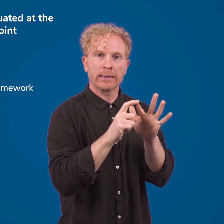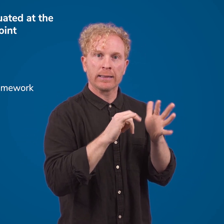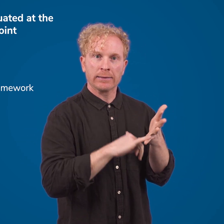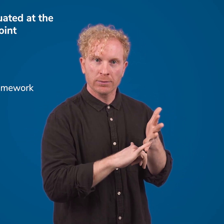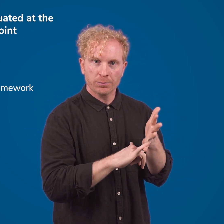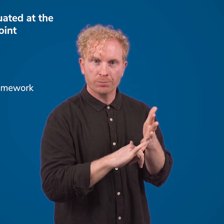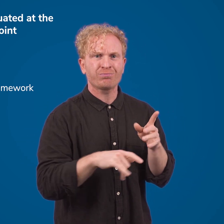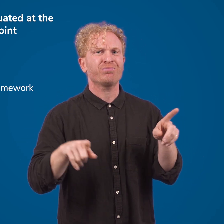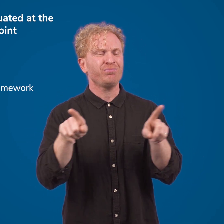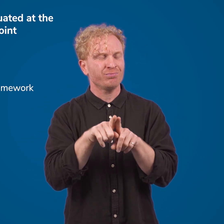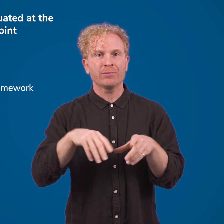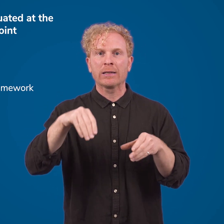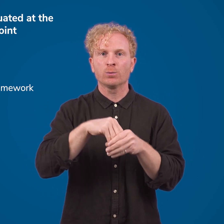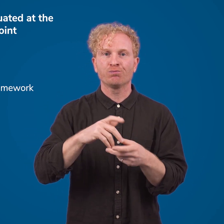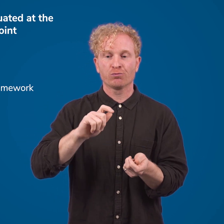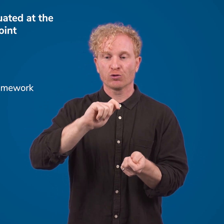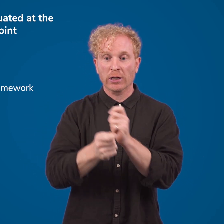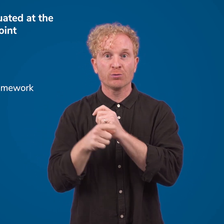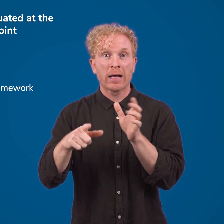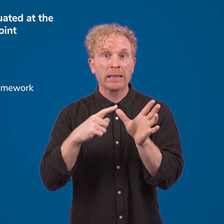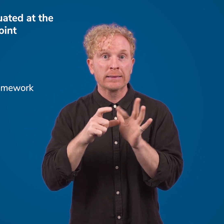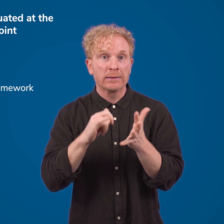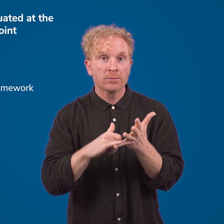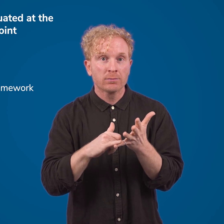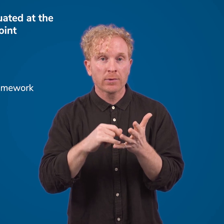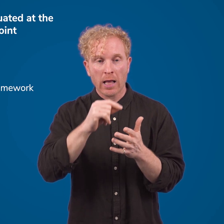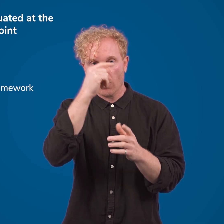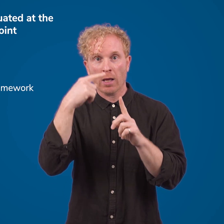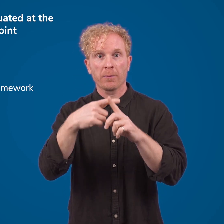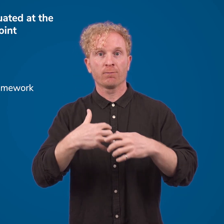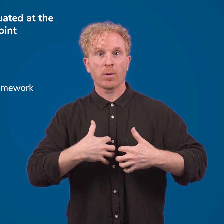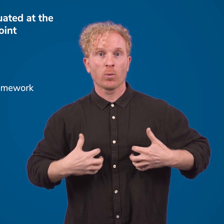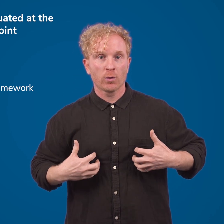including any changes to ADS Outcomes Framework